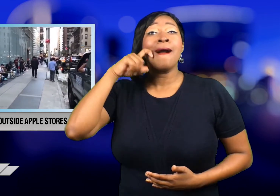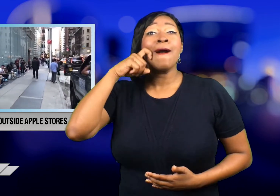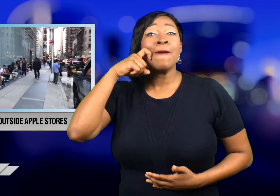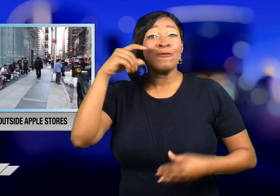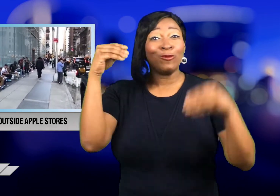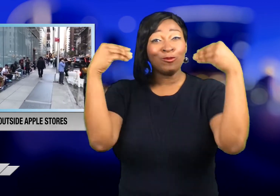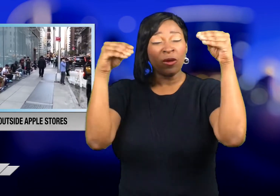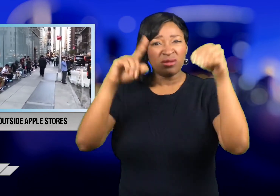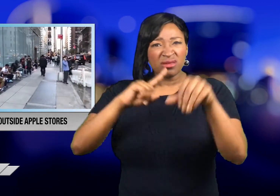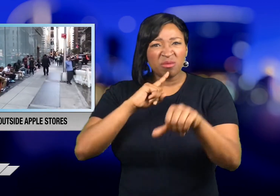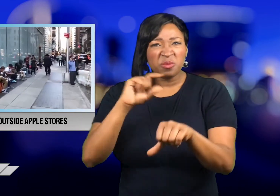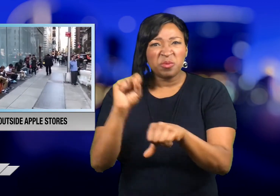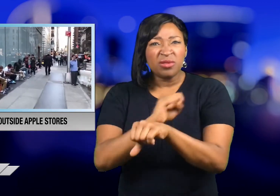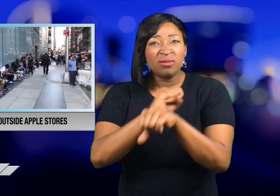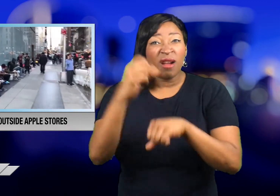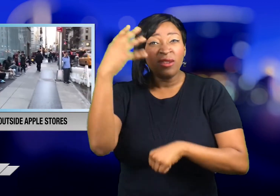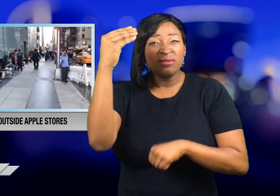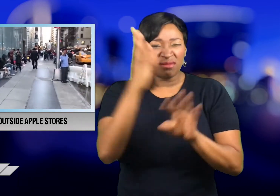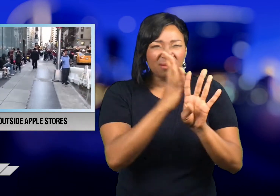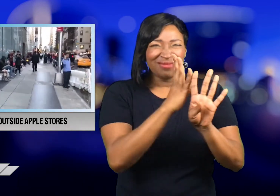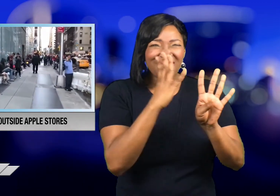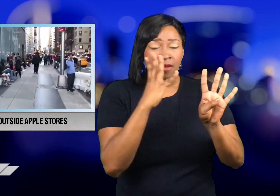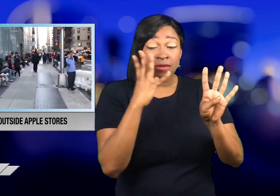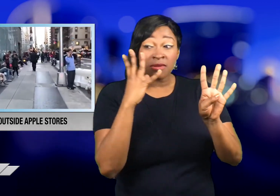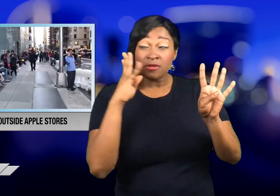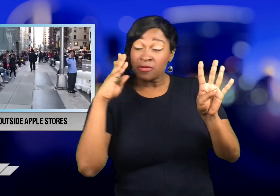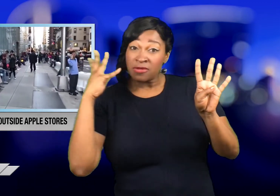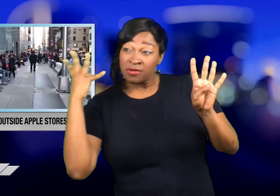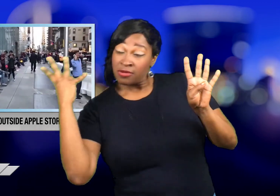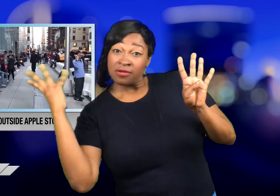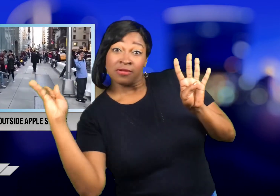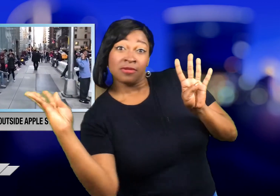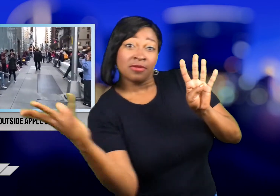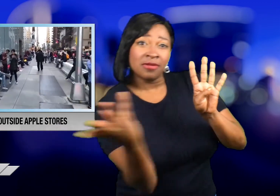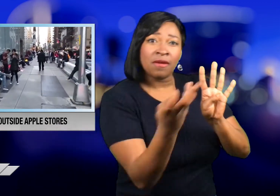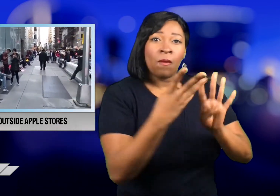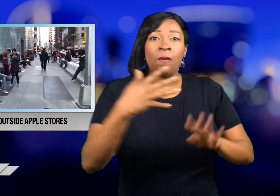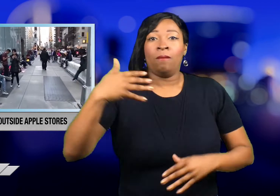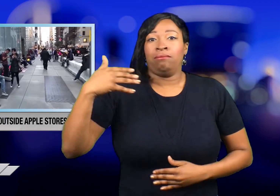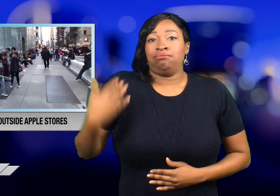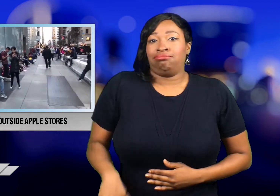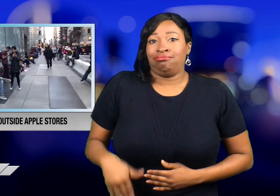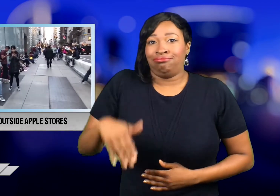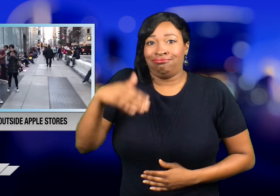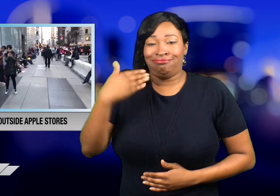wrapped around the block outside Apple stores worldwide.